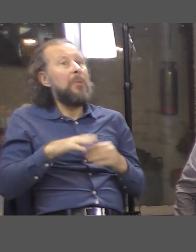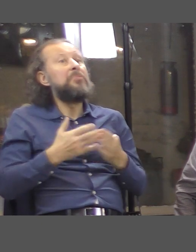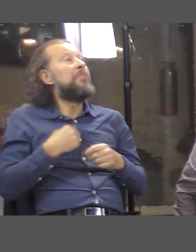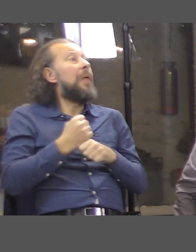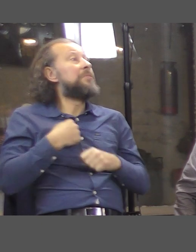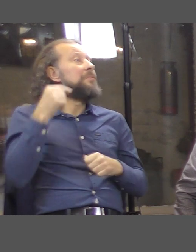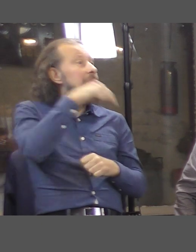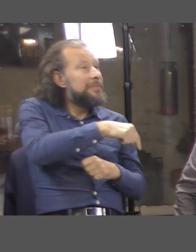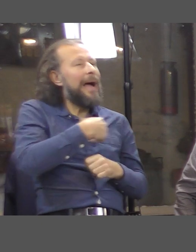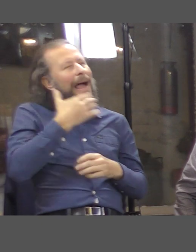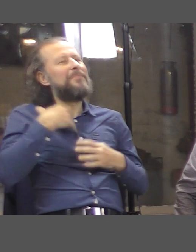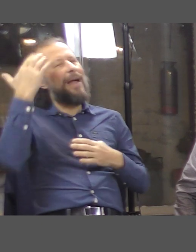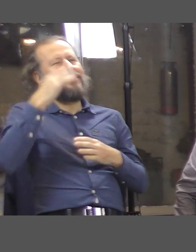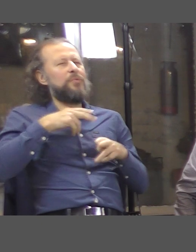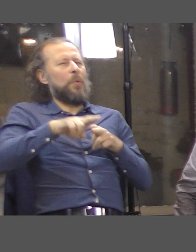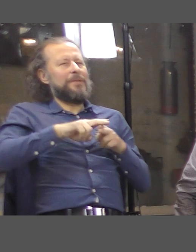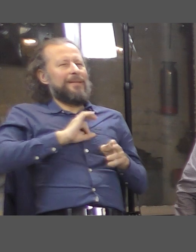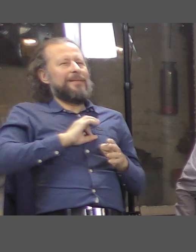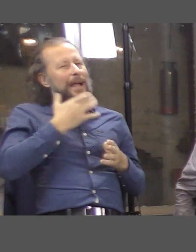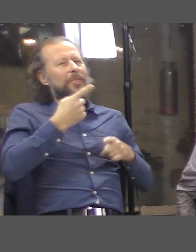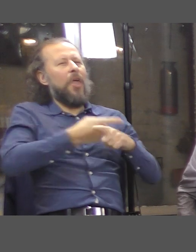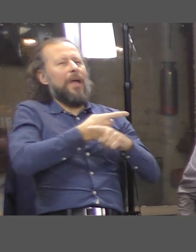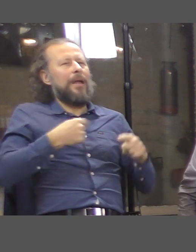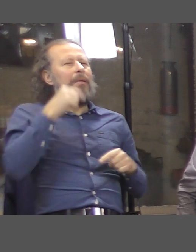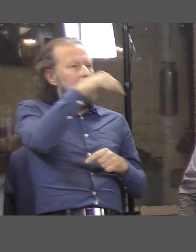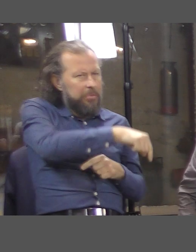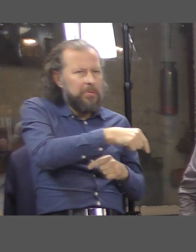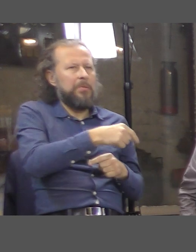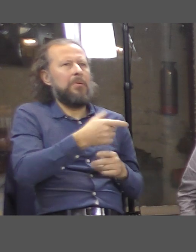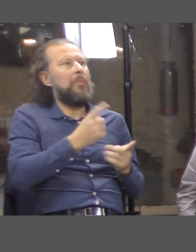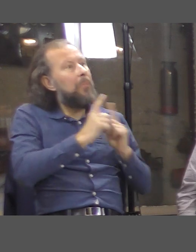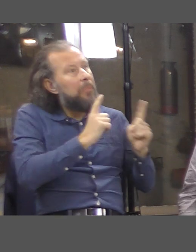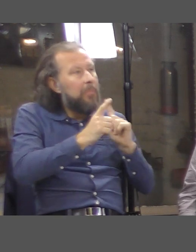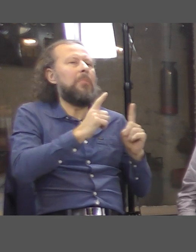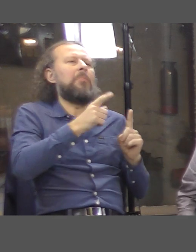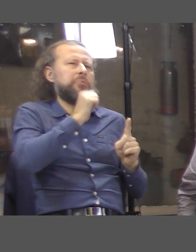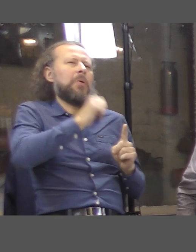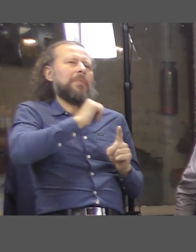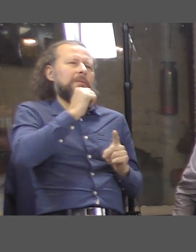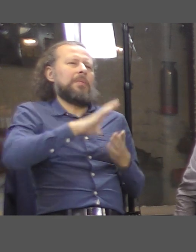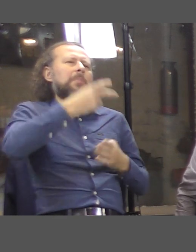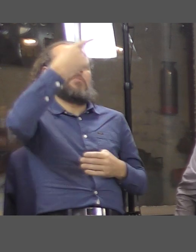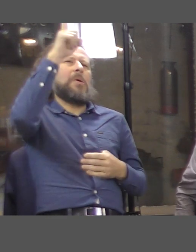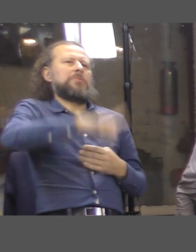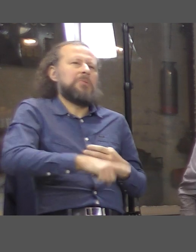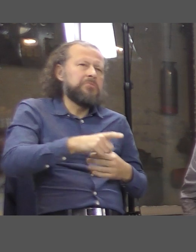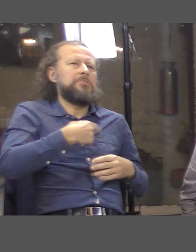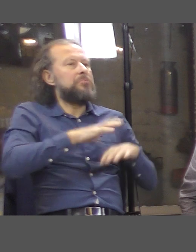For example, I dreamt of working as a turner or a locksmith, then after the interview I was employed on a trial basis, for a month,